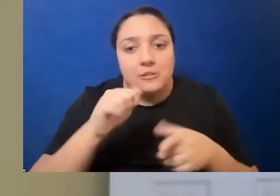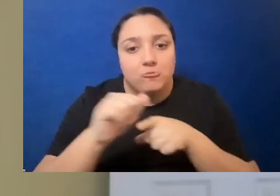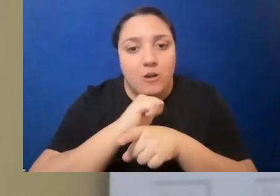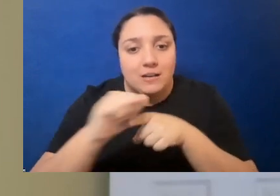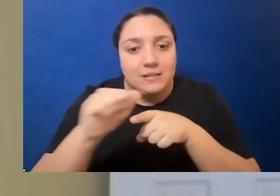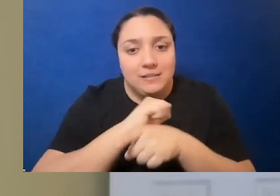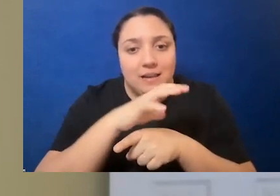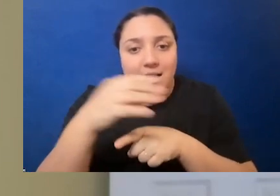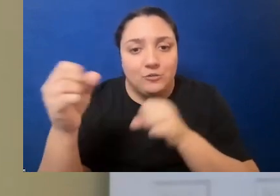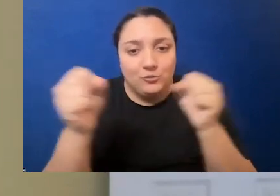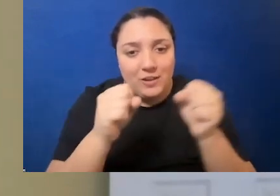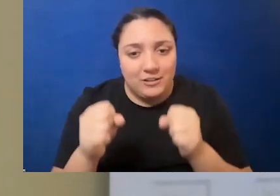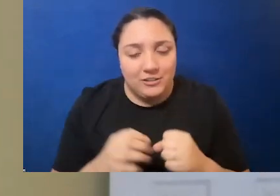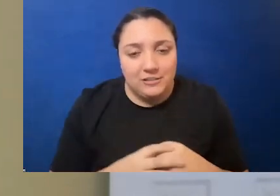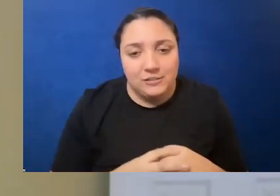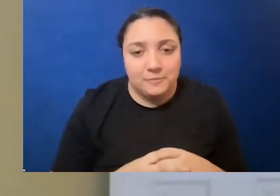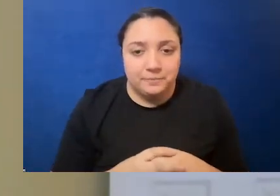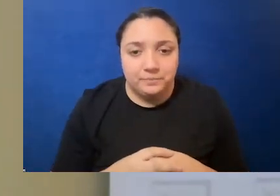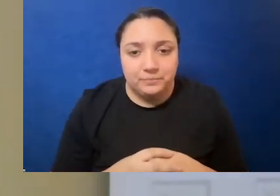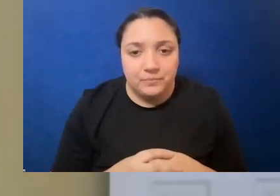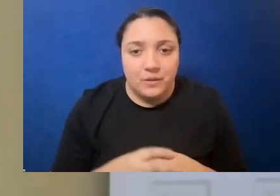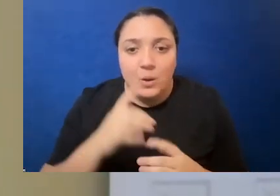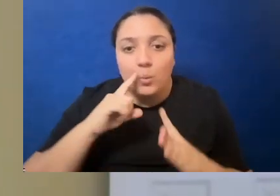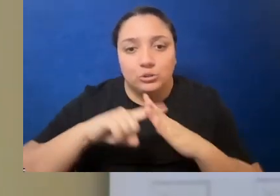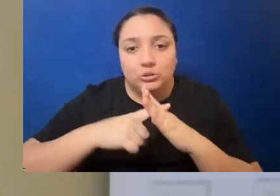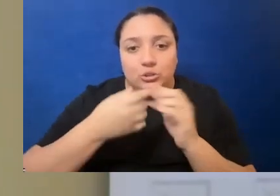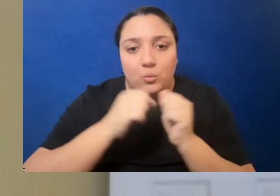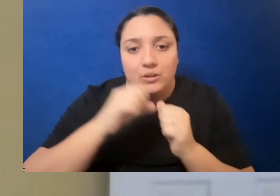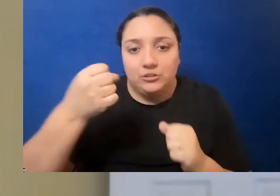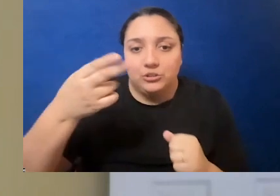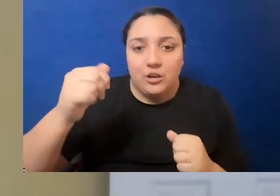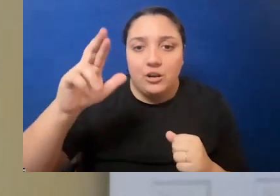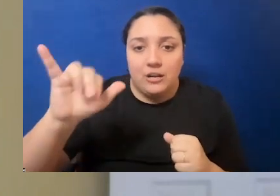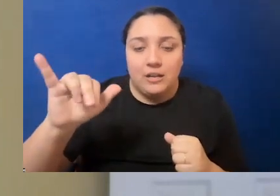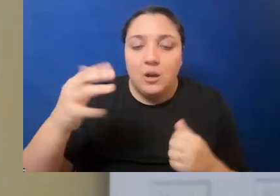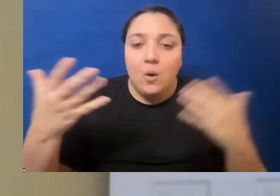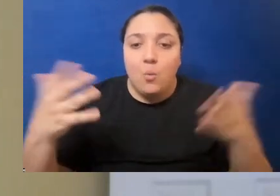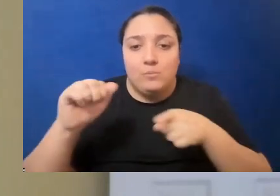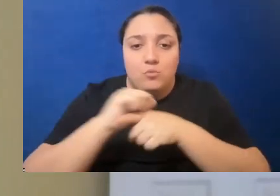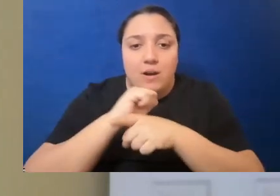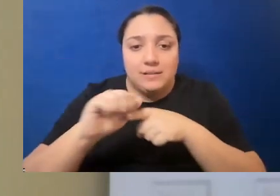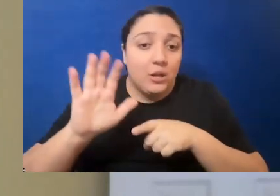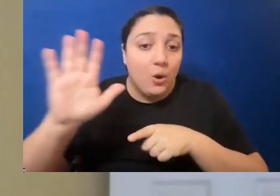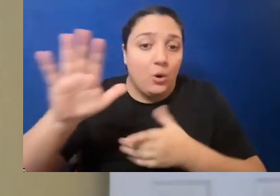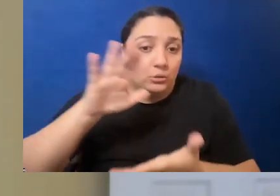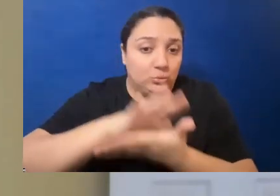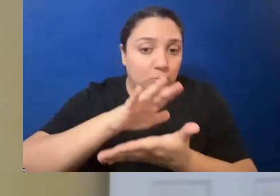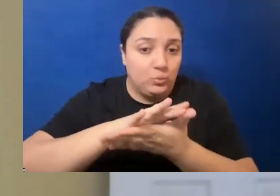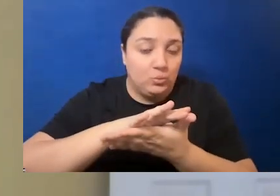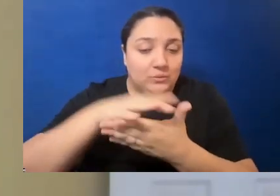AND NOW I'M GOING TO MOVE ON TO TALK ABOUT BEST PRACTICES AND STRATEGIES.